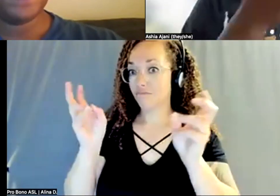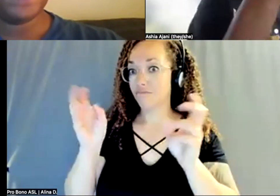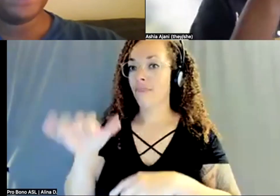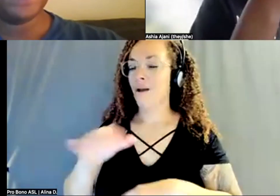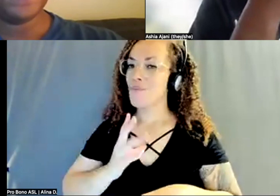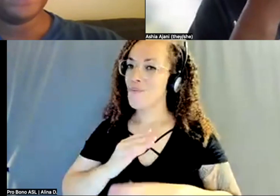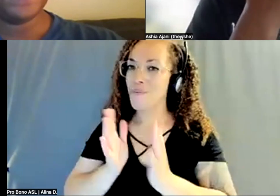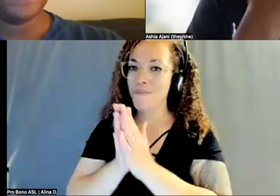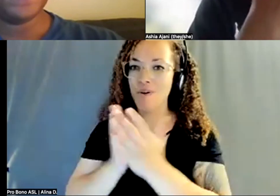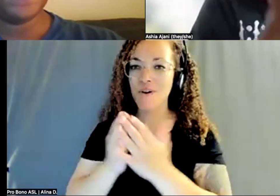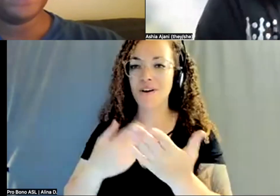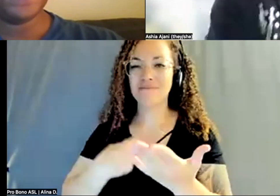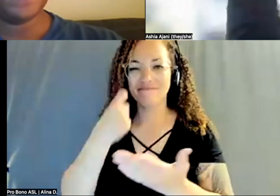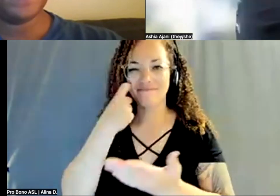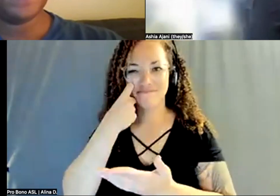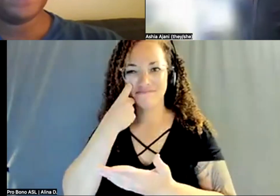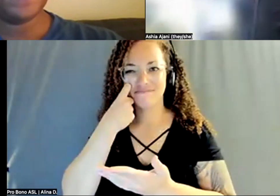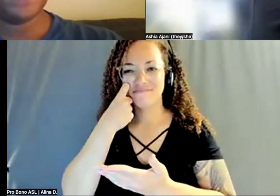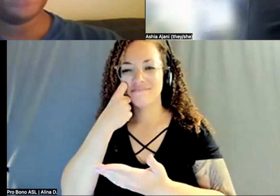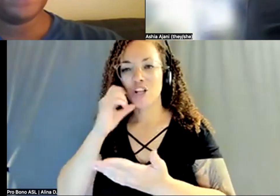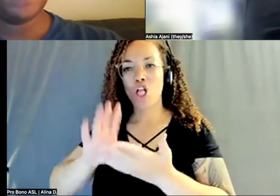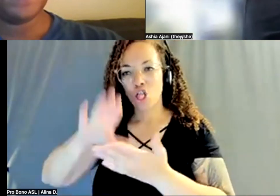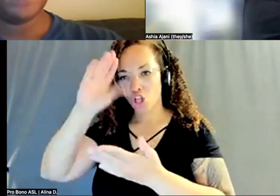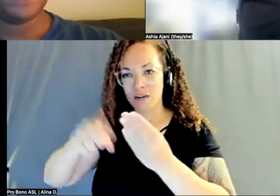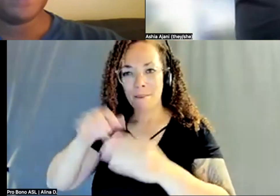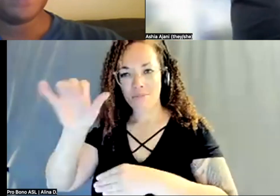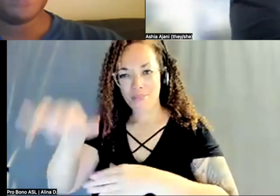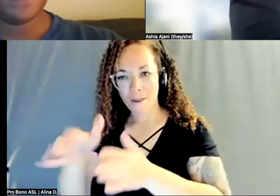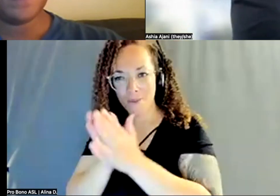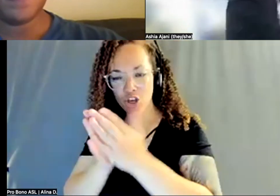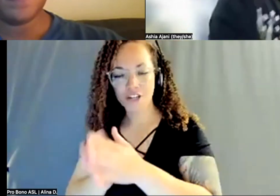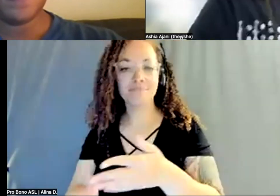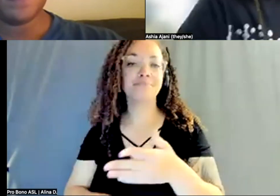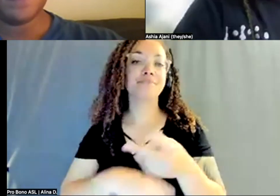that I was just recently introduced to. And then I've also been reading listen, you know,